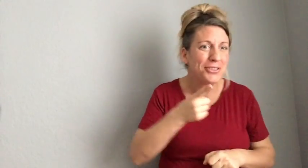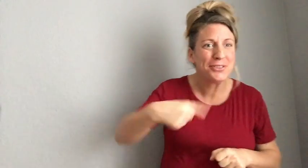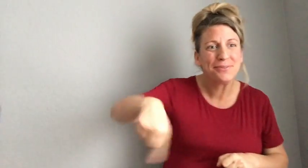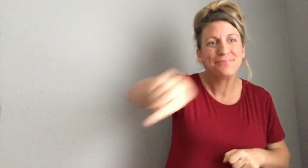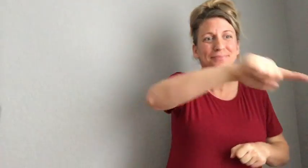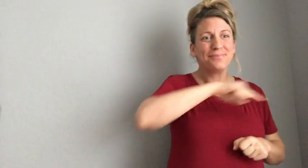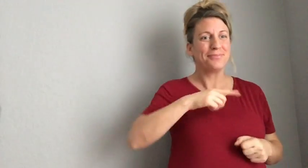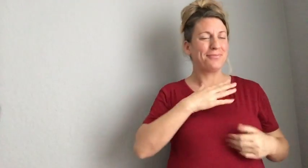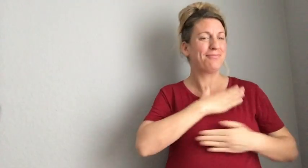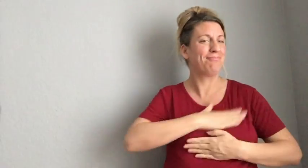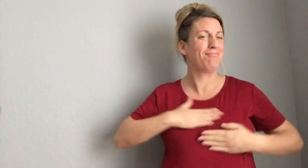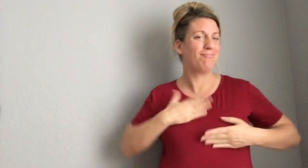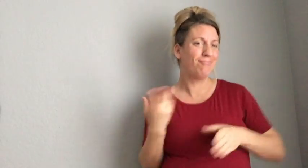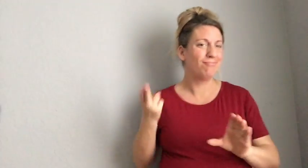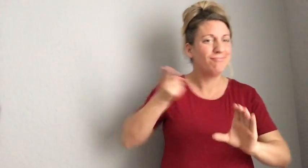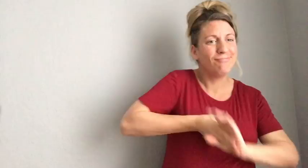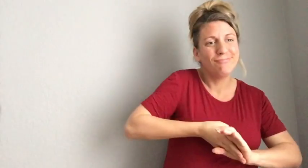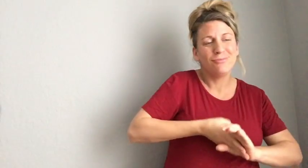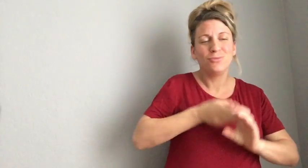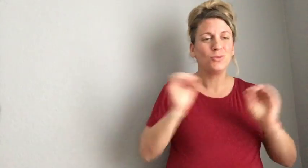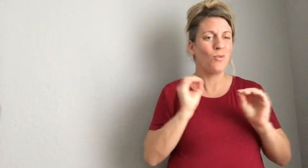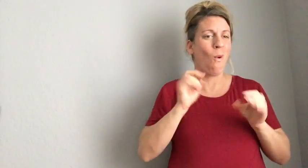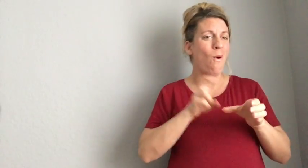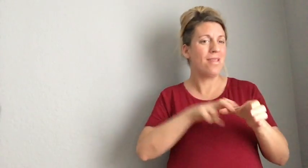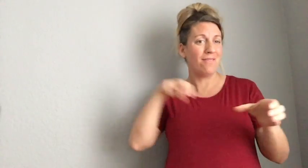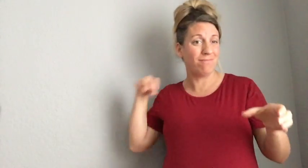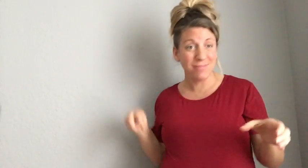and they enjoy being that leader for our students.